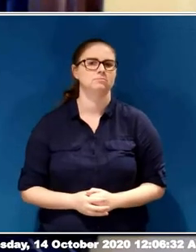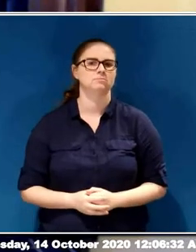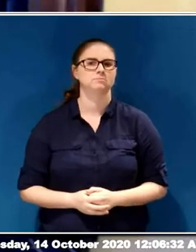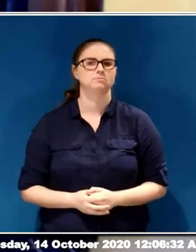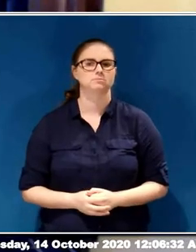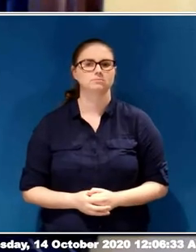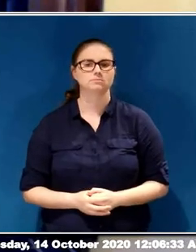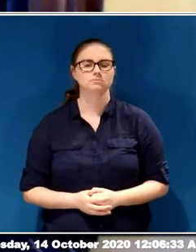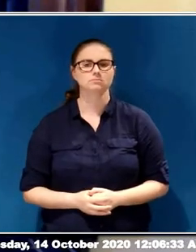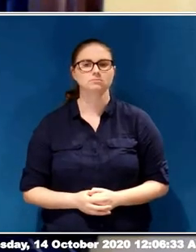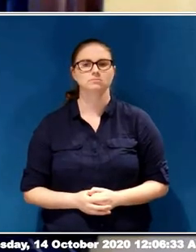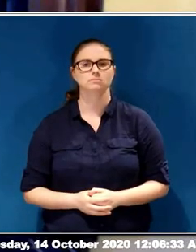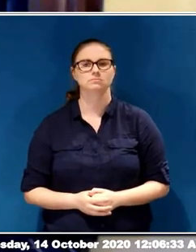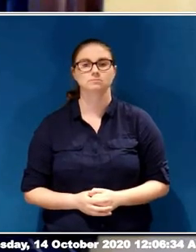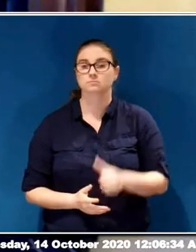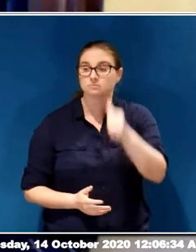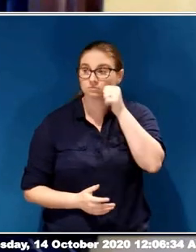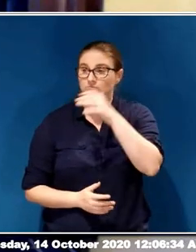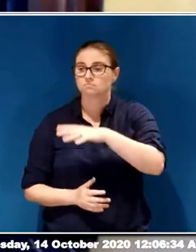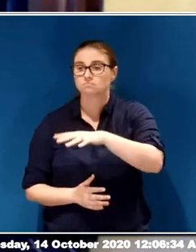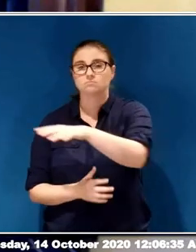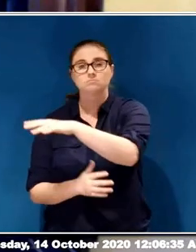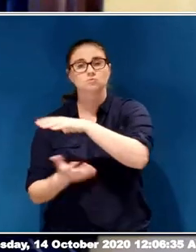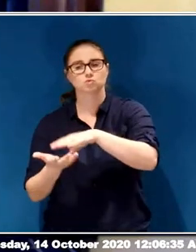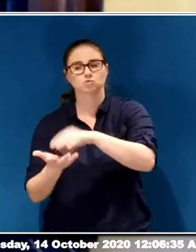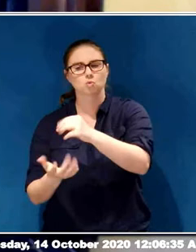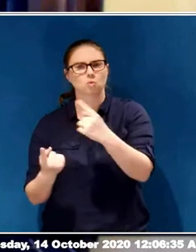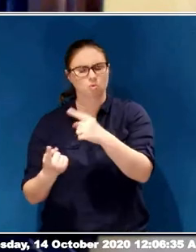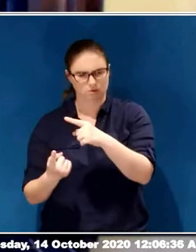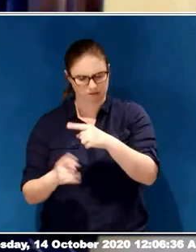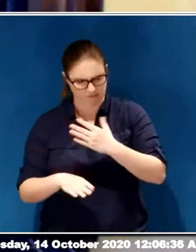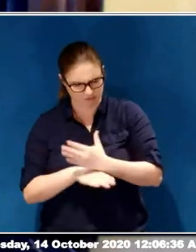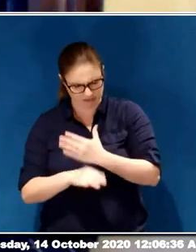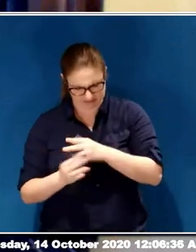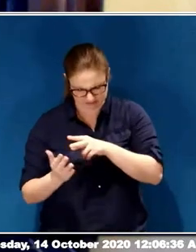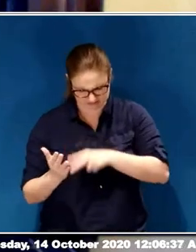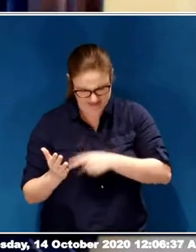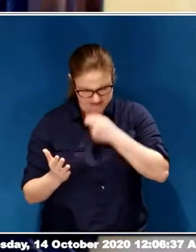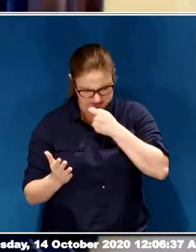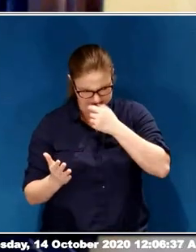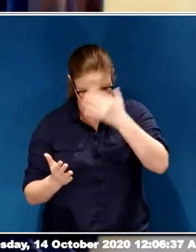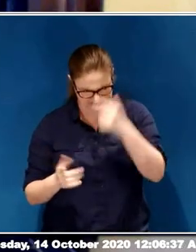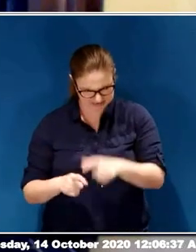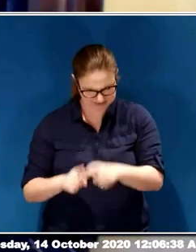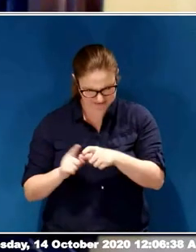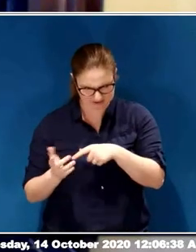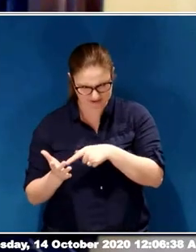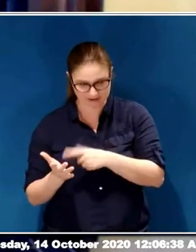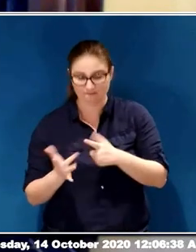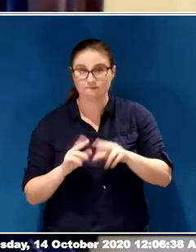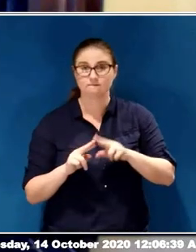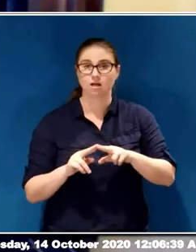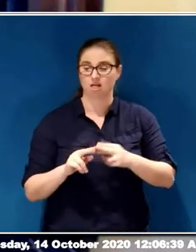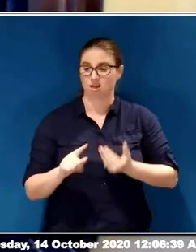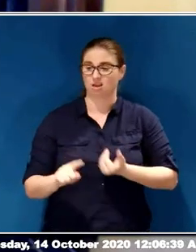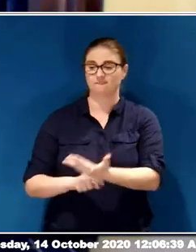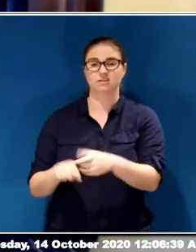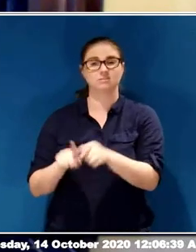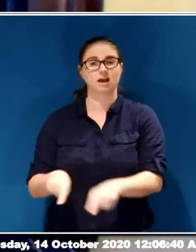adjustments for them to be able to access the work or to complete the work, then that often manifests behaviourally.